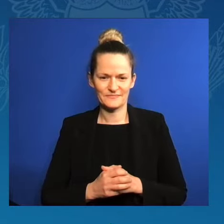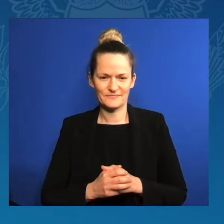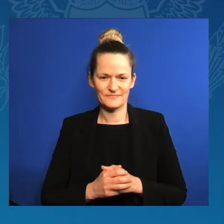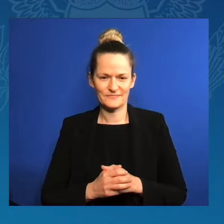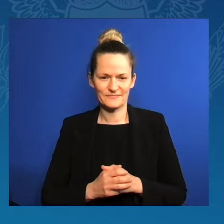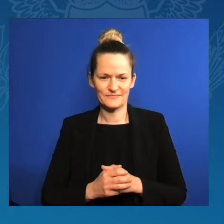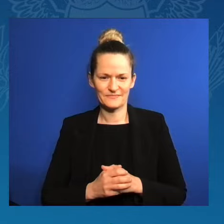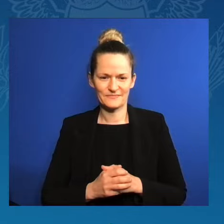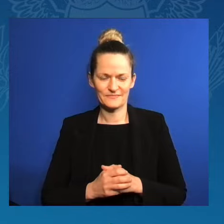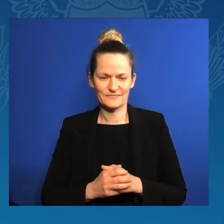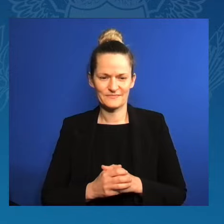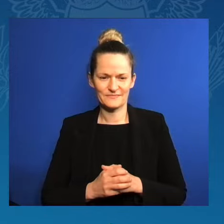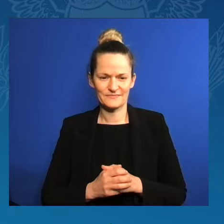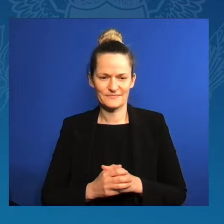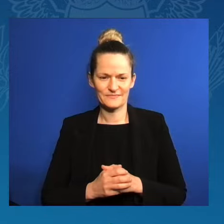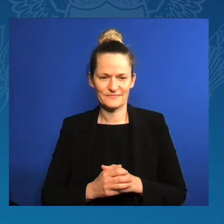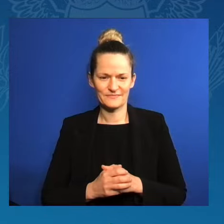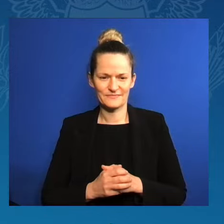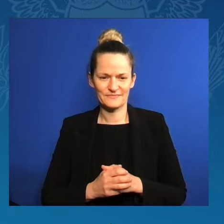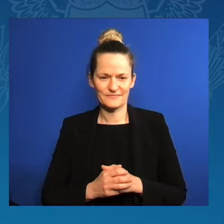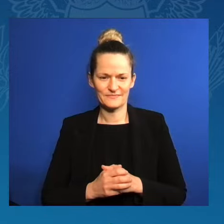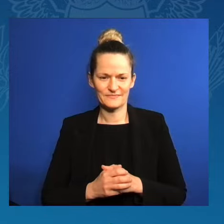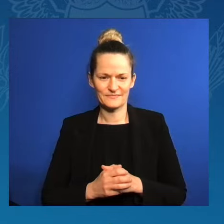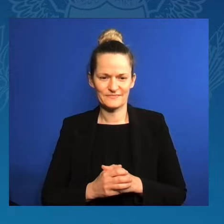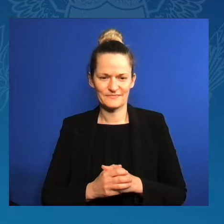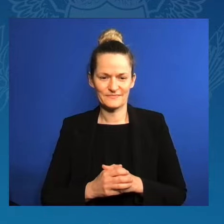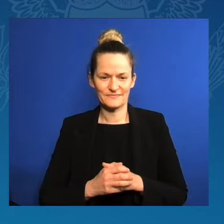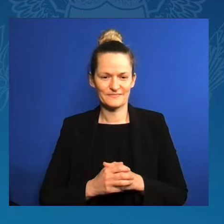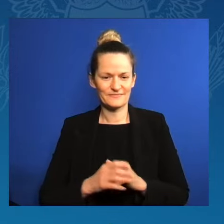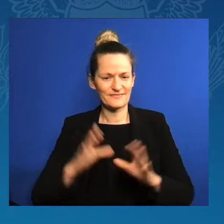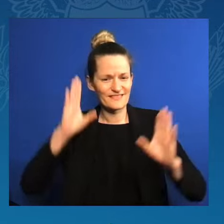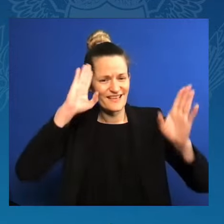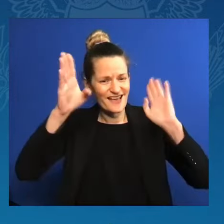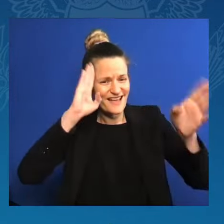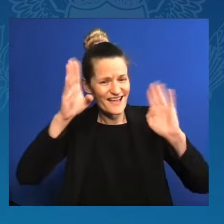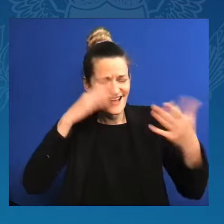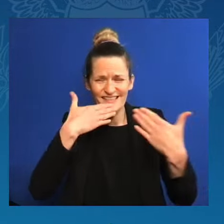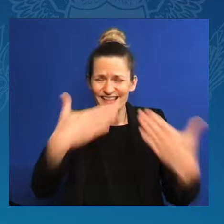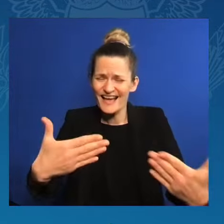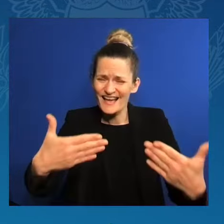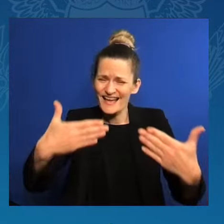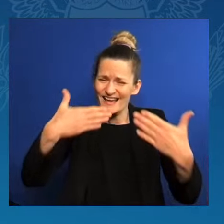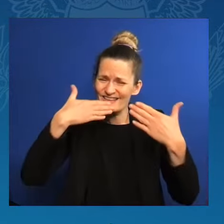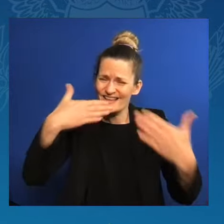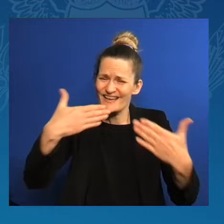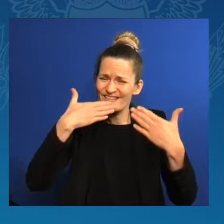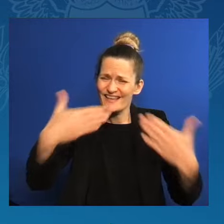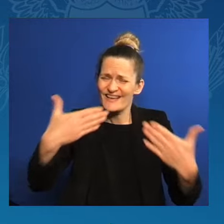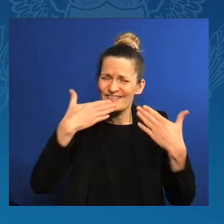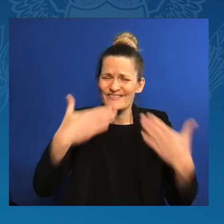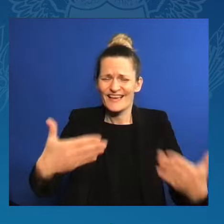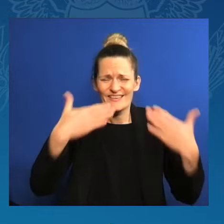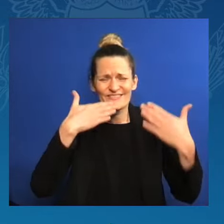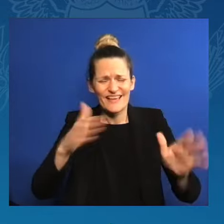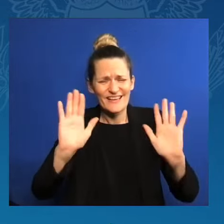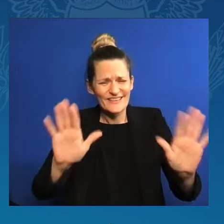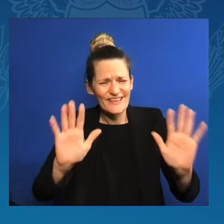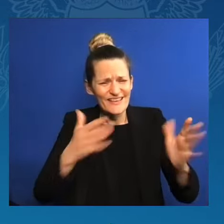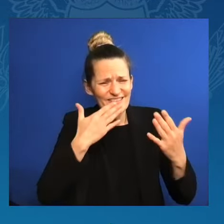Audience: Four more years! Four more years! Four more years! The Vice President: Thank you, all. Thank you, thank you, thank you. Thank you, all. Oh, it's good to be back in North Carolina,